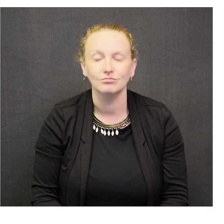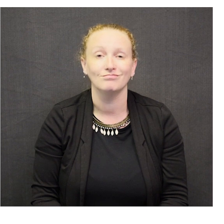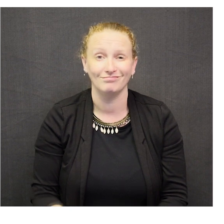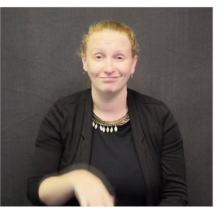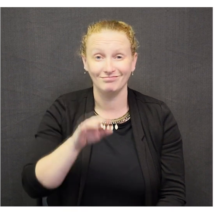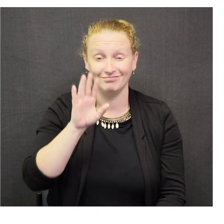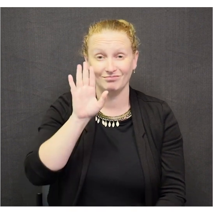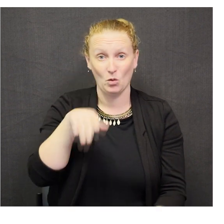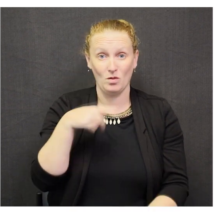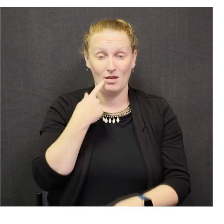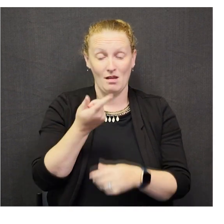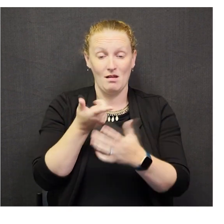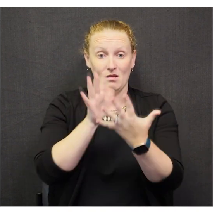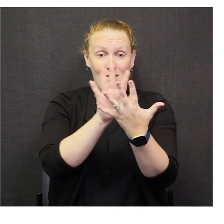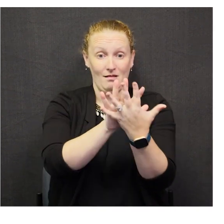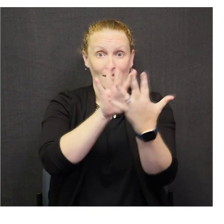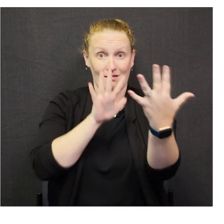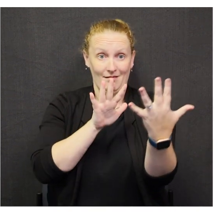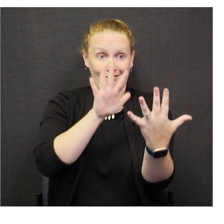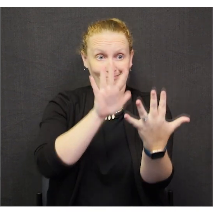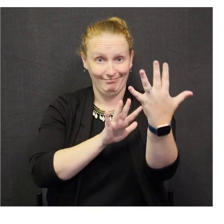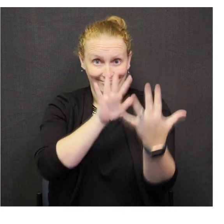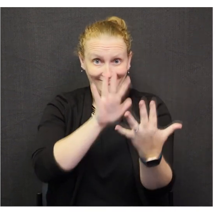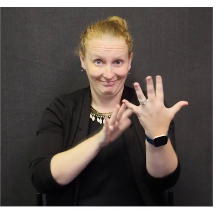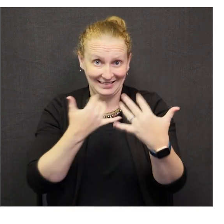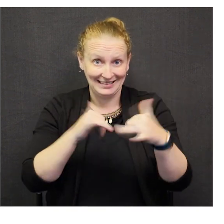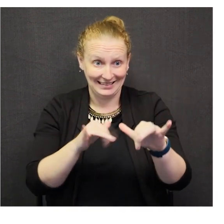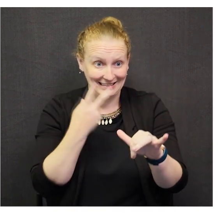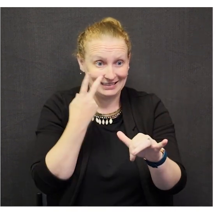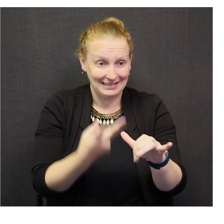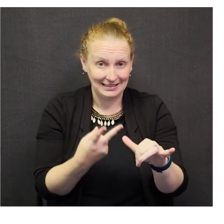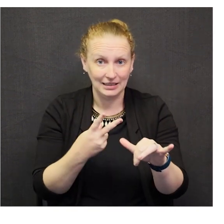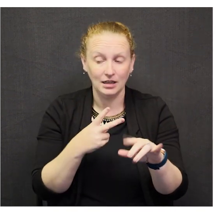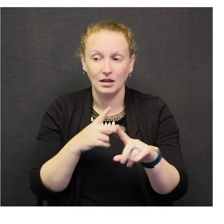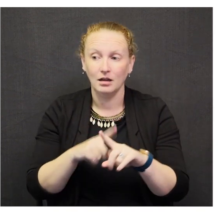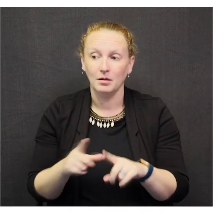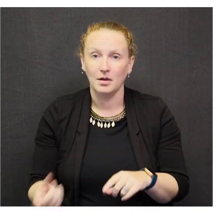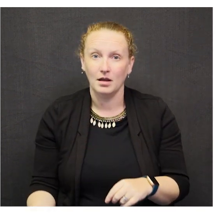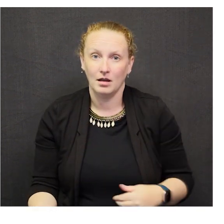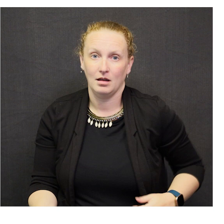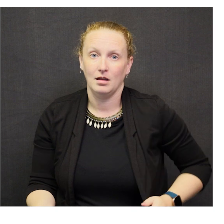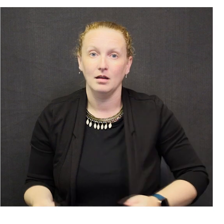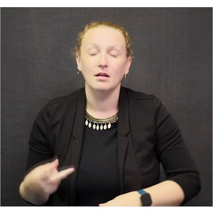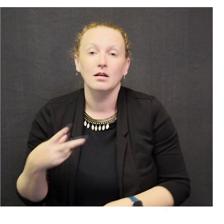face experiences On the patient side. There isn't digital equality. Not every patient